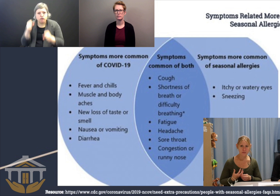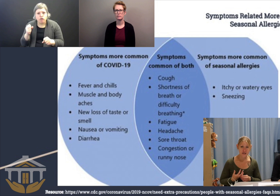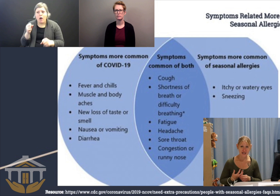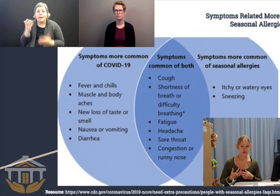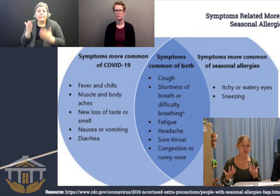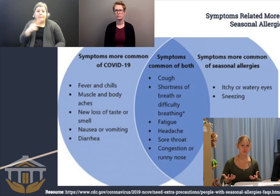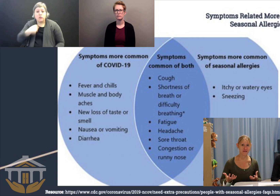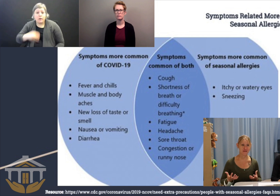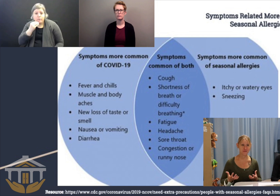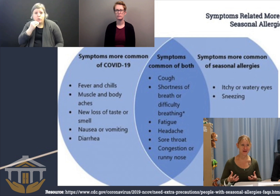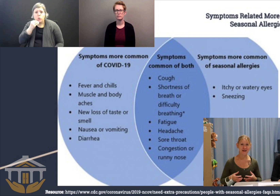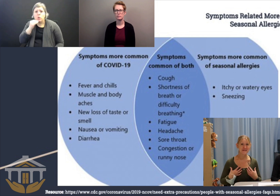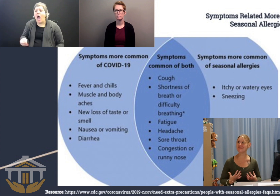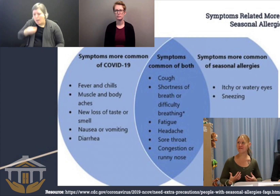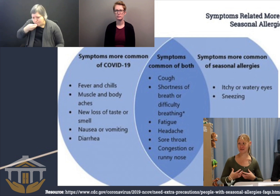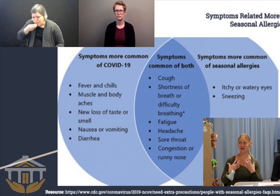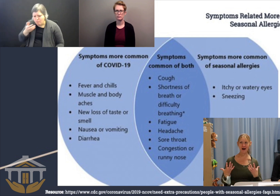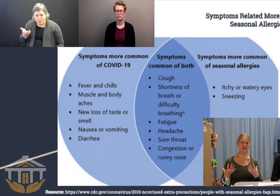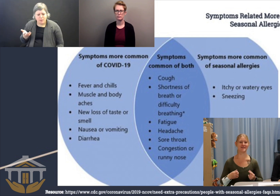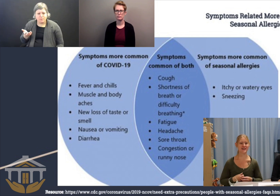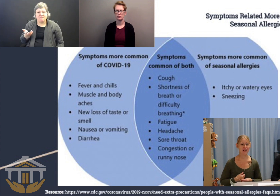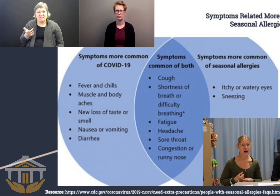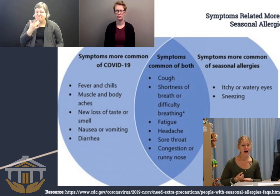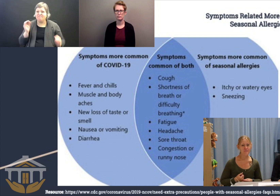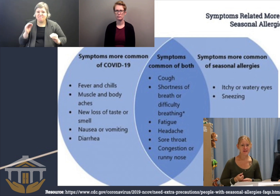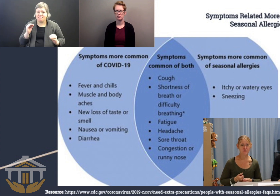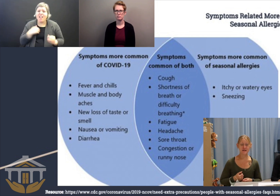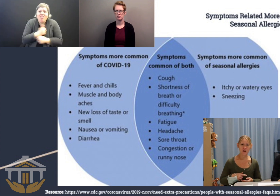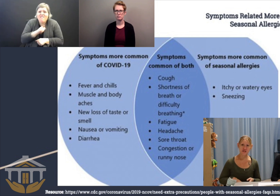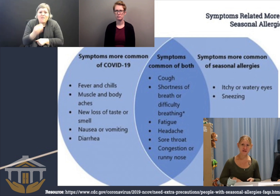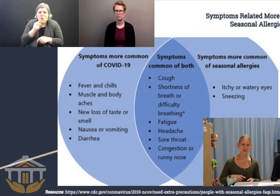to taste or smell it and you'll be like “I used to love this. What happened?” You'll be nauseous.